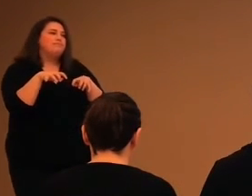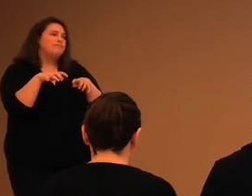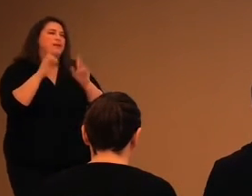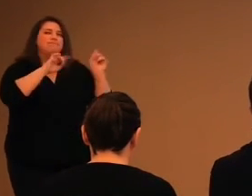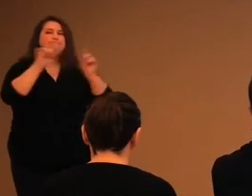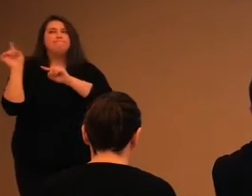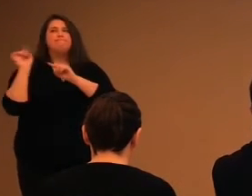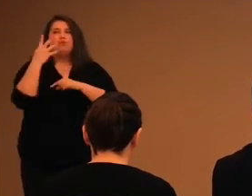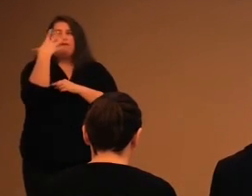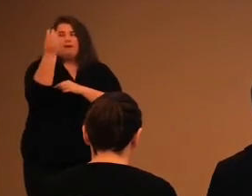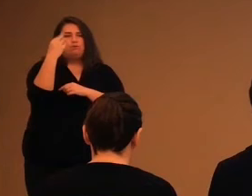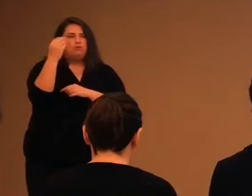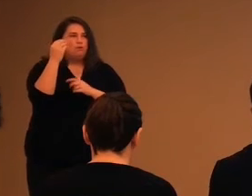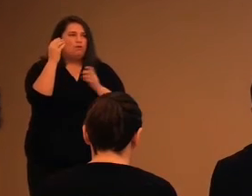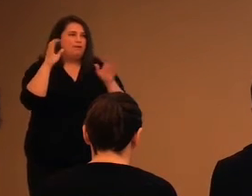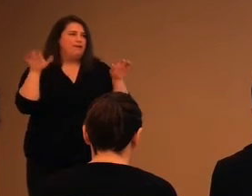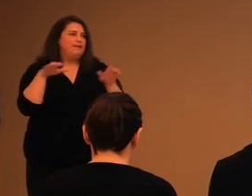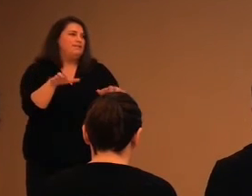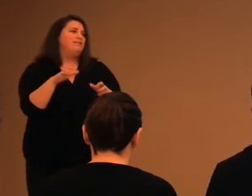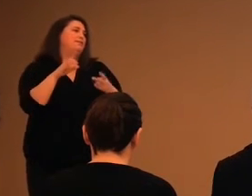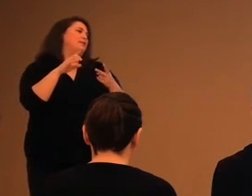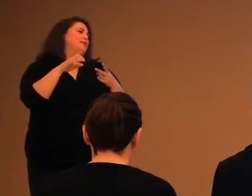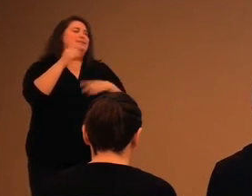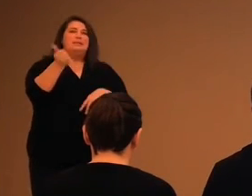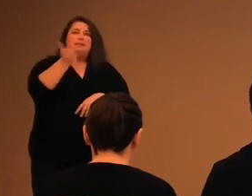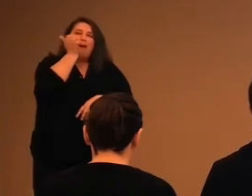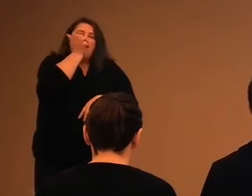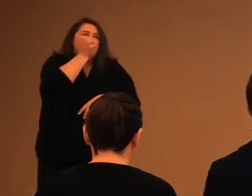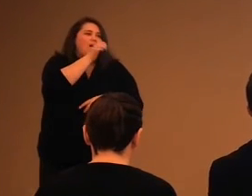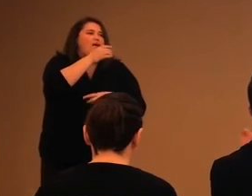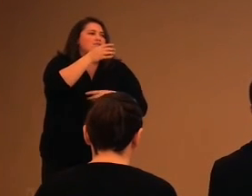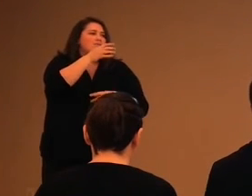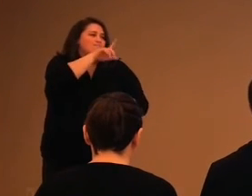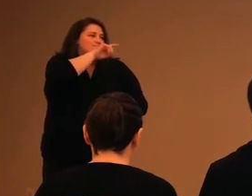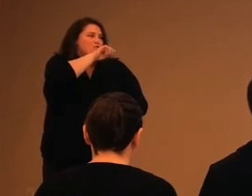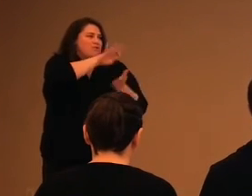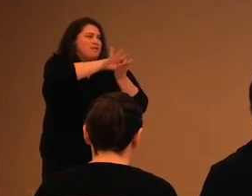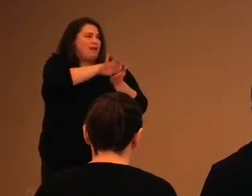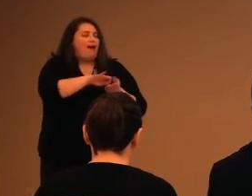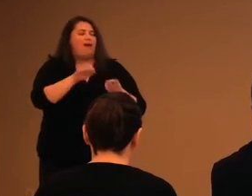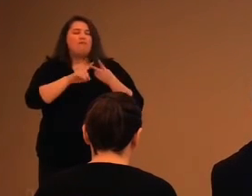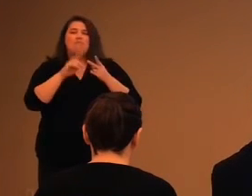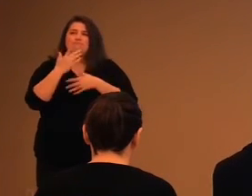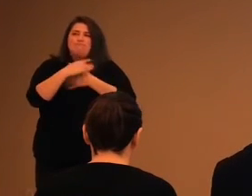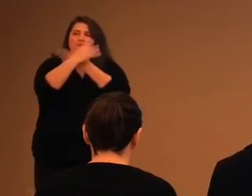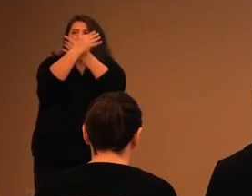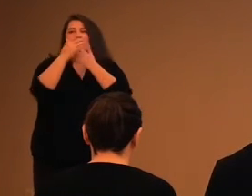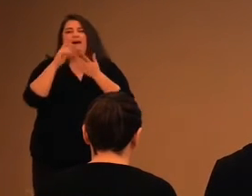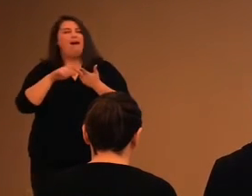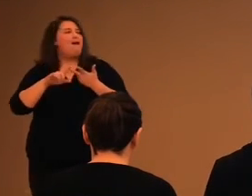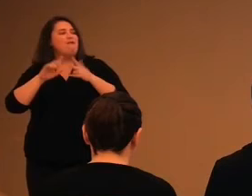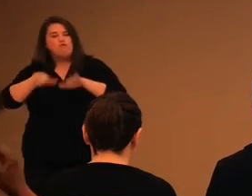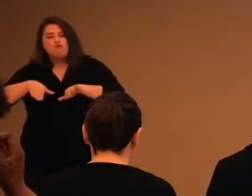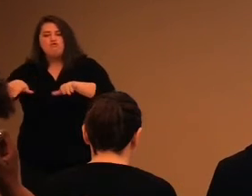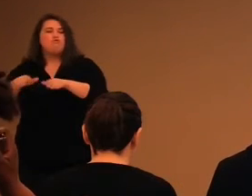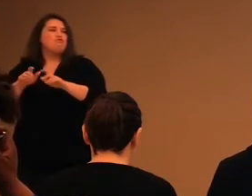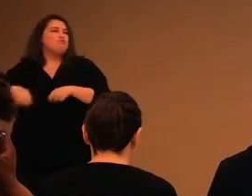activities backyard bird count Celebrating the monarch butterfly two new mobile so that's all part of our outdoor experience